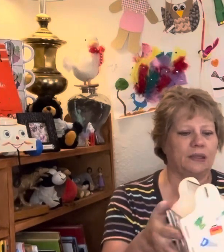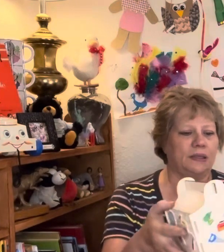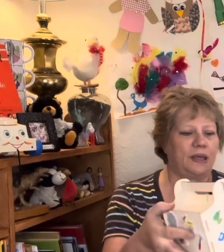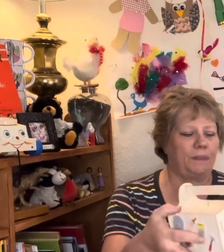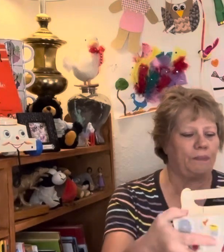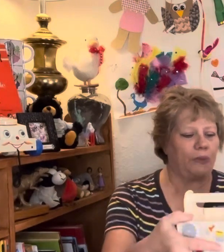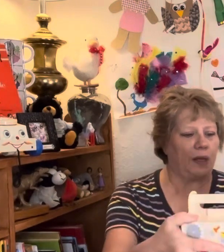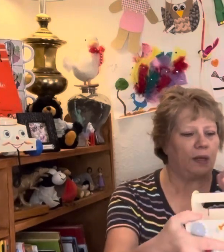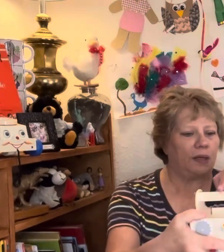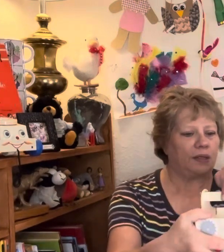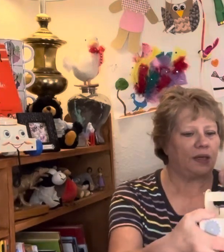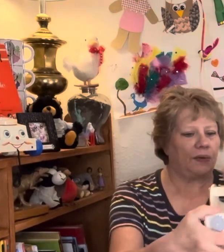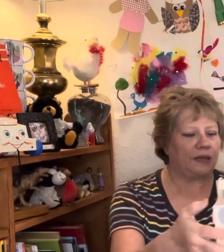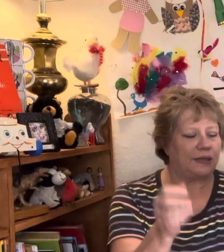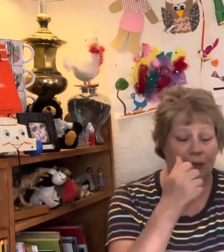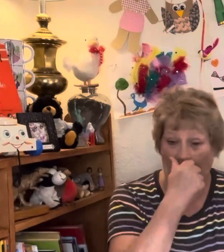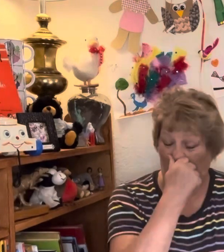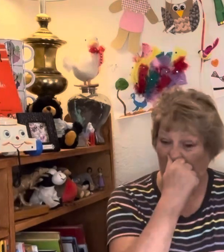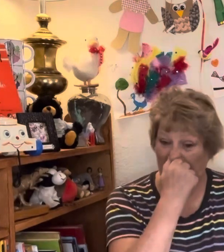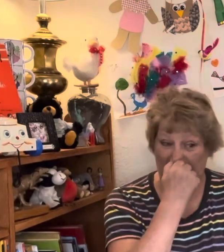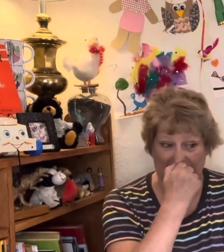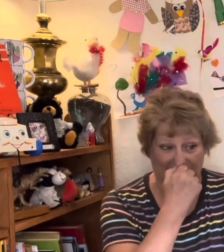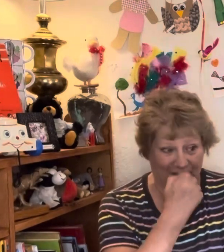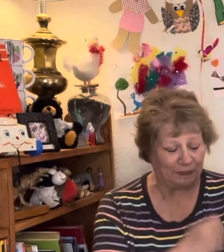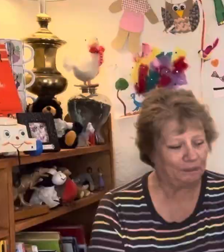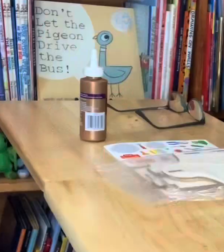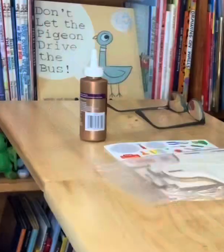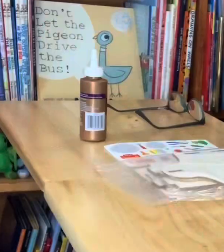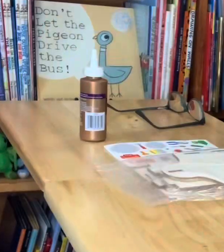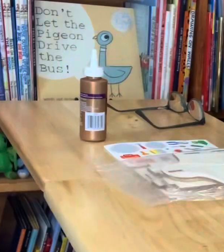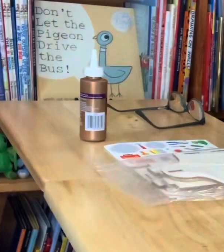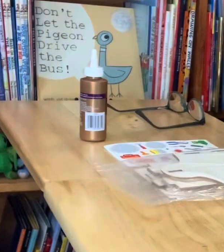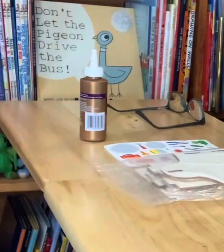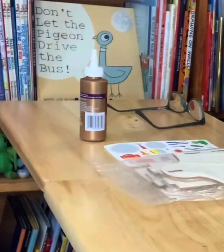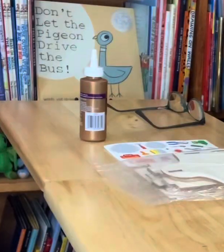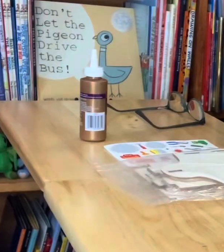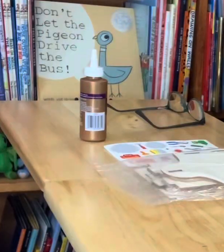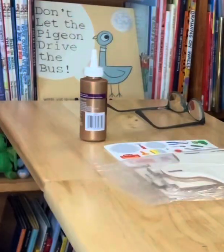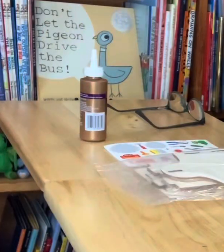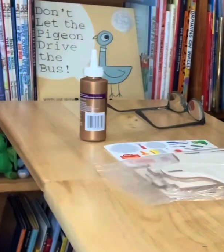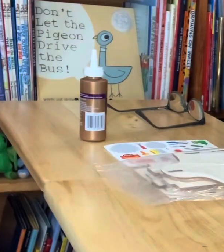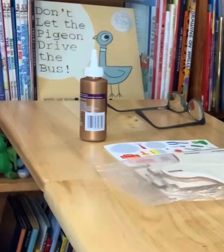box! BARB: Yep. BUSTER: Okay, so let's see this thing? It's pretty heavy duty. BARB: Now, this particular craft,